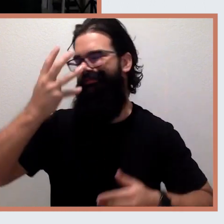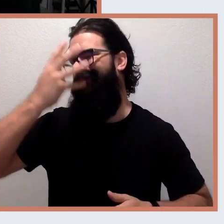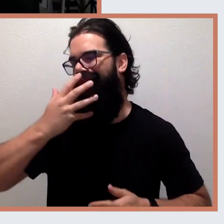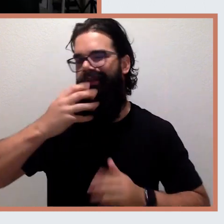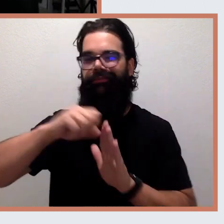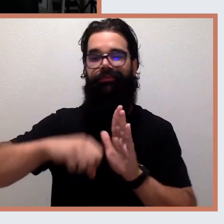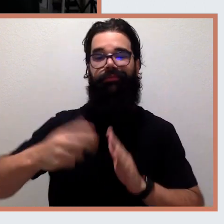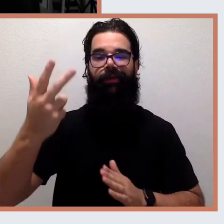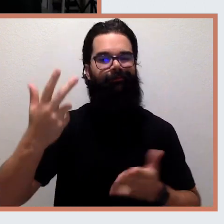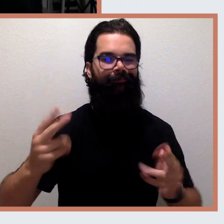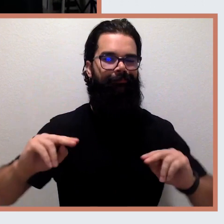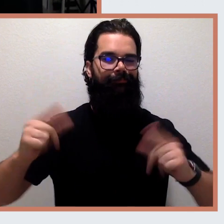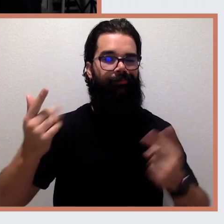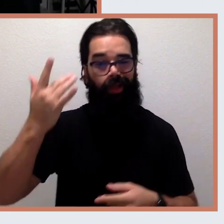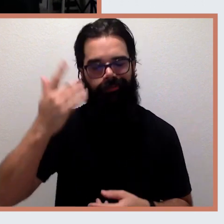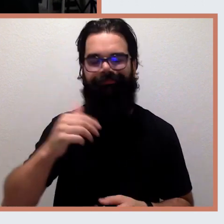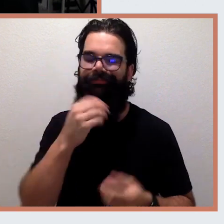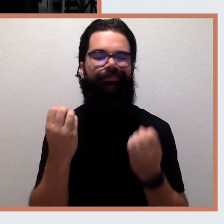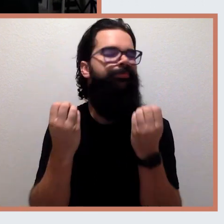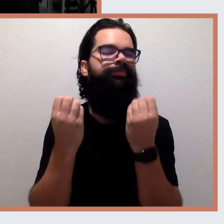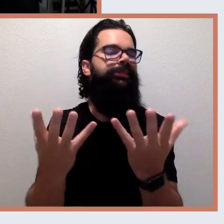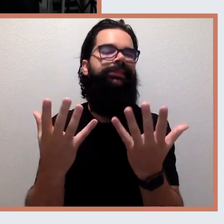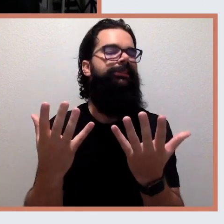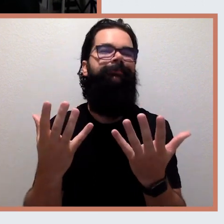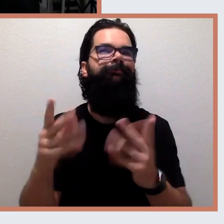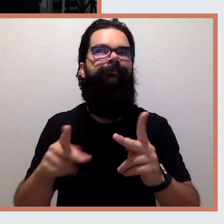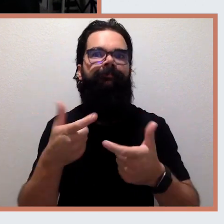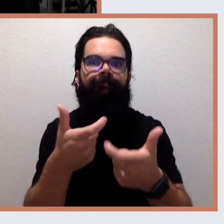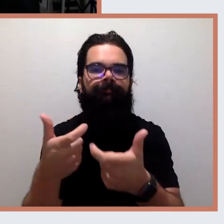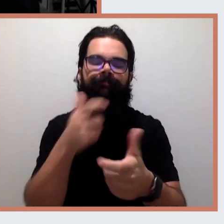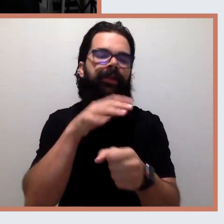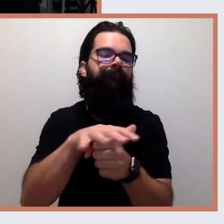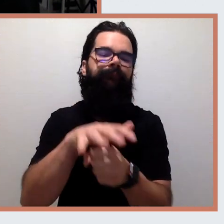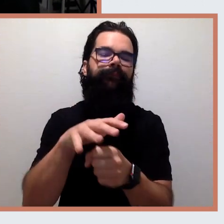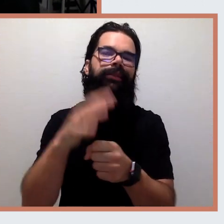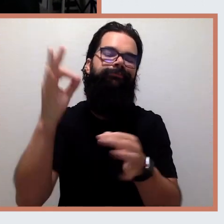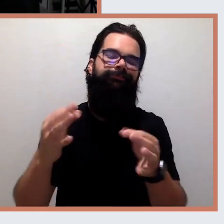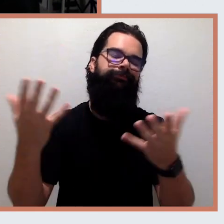unfortunately, we didn't get green lit for season three. It just wasn't enough live viewership, live eyeballs